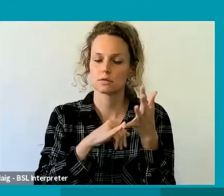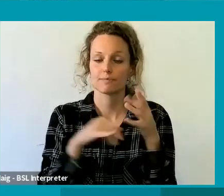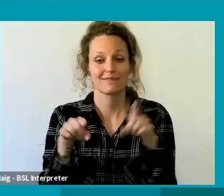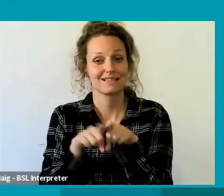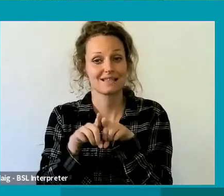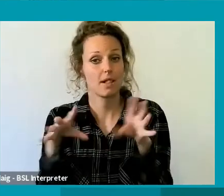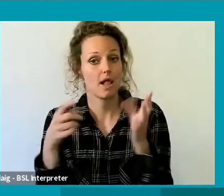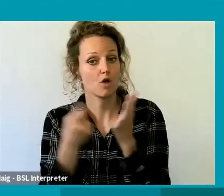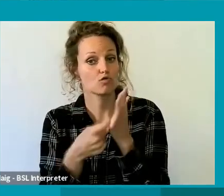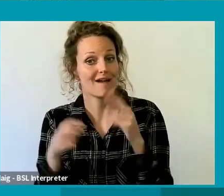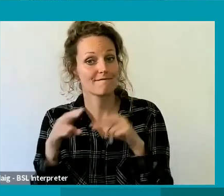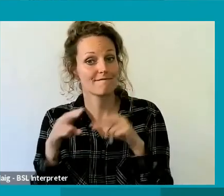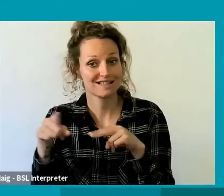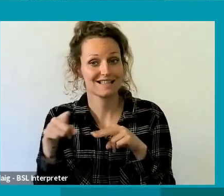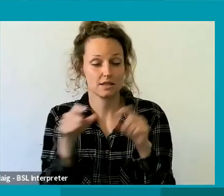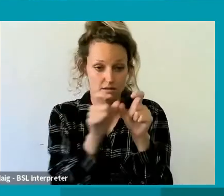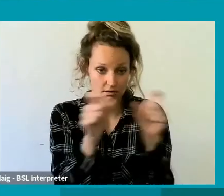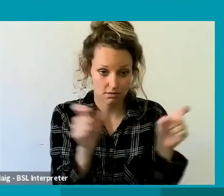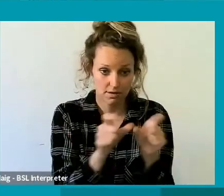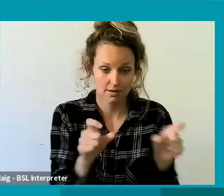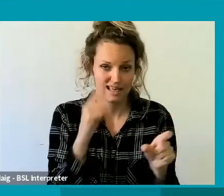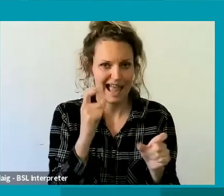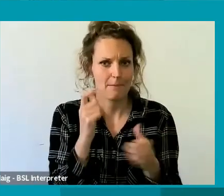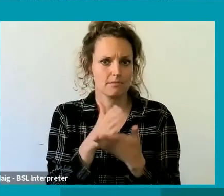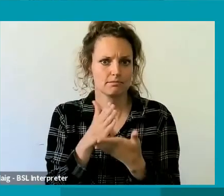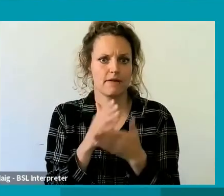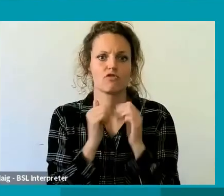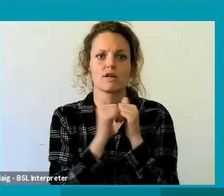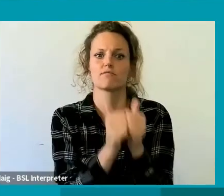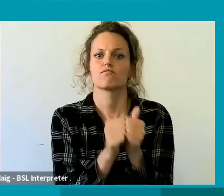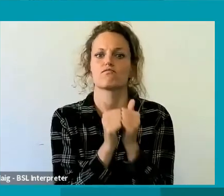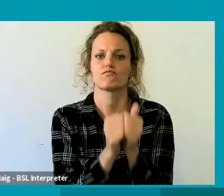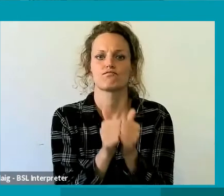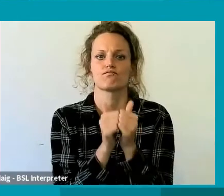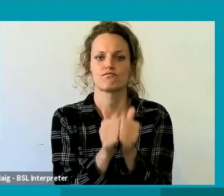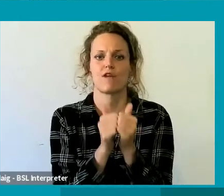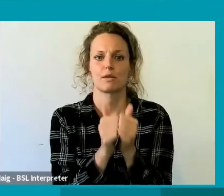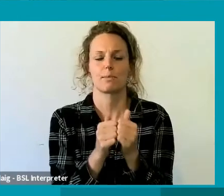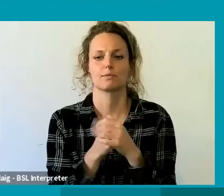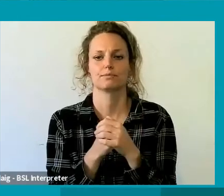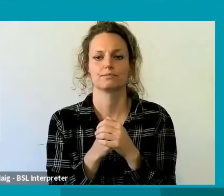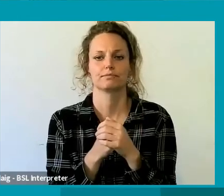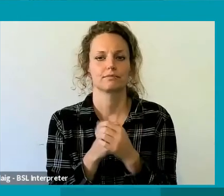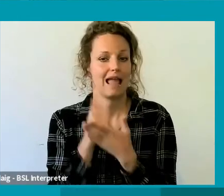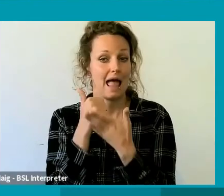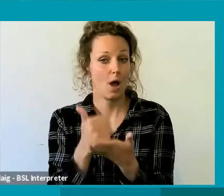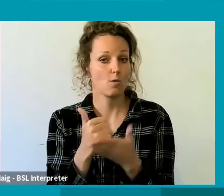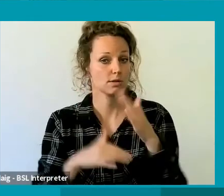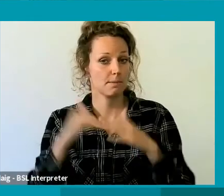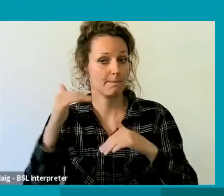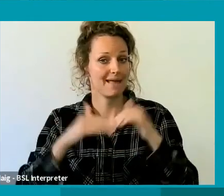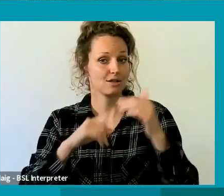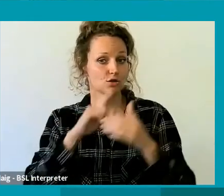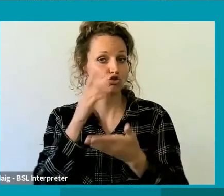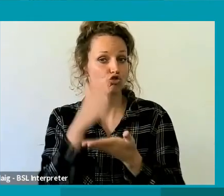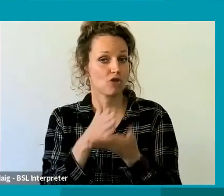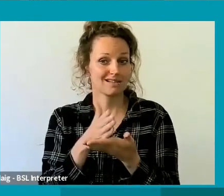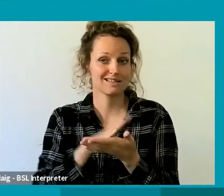They can be highly, highly valuable because it helps to build that trust. It helps to let that employer or